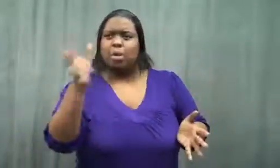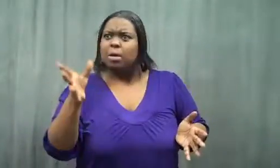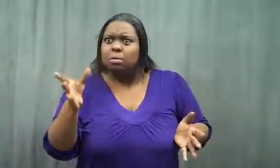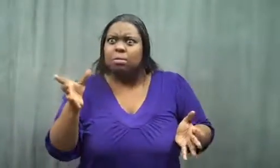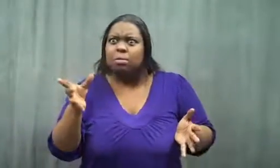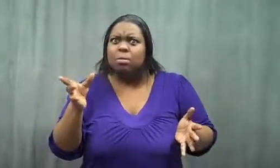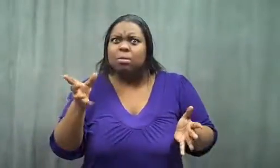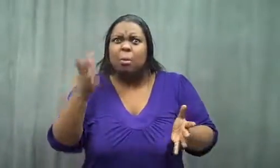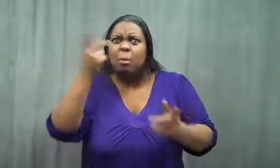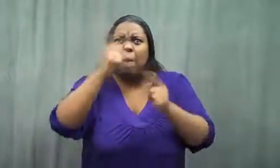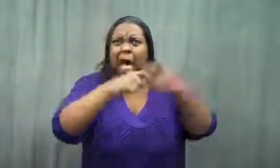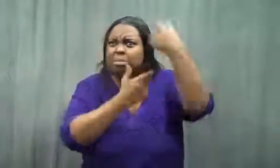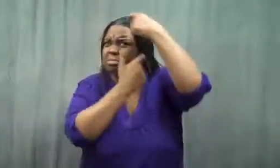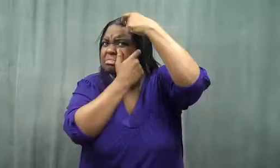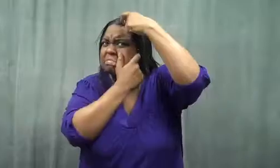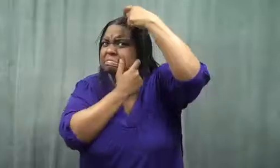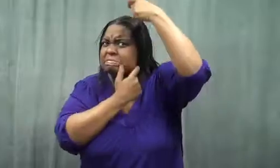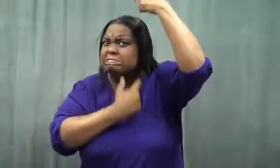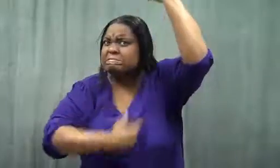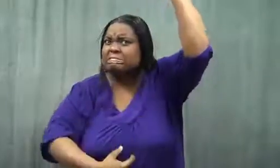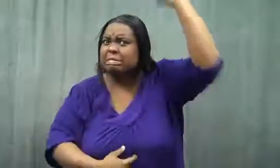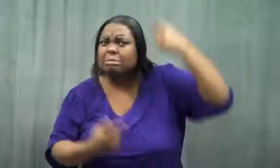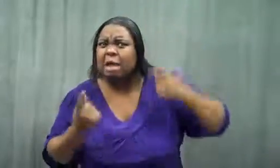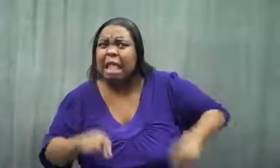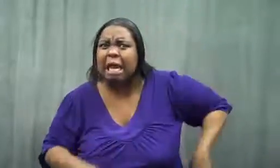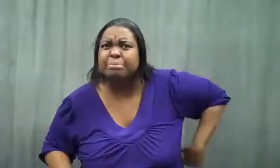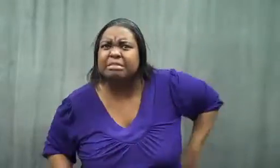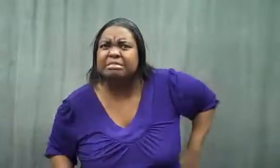Her grandmother saw the mark down her face, and asked, "What happened?"